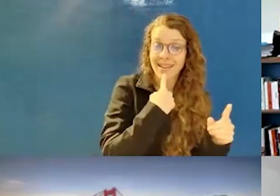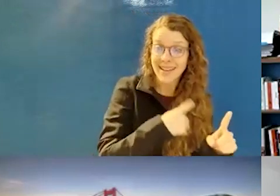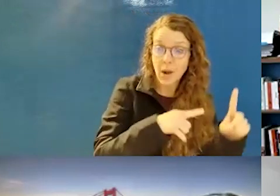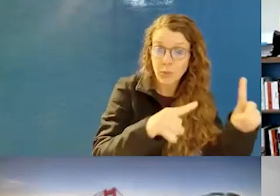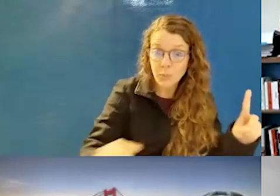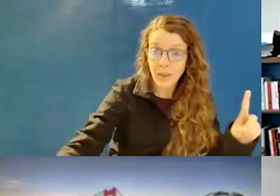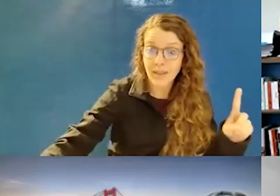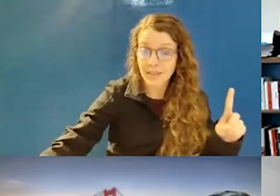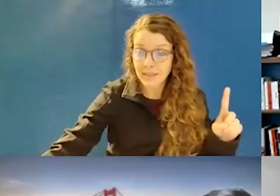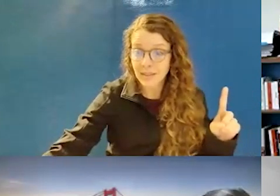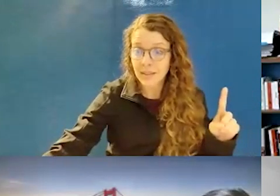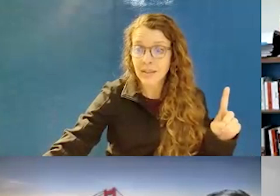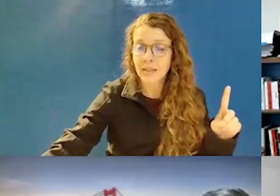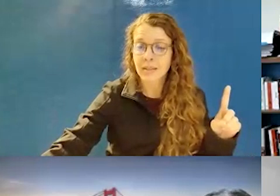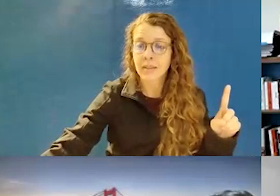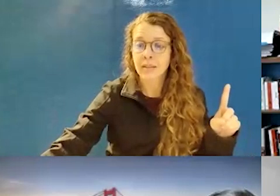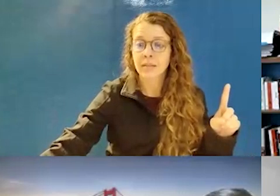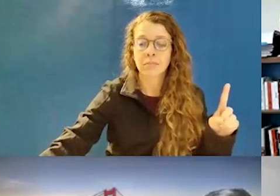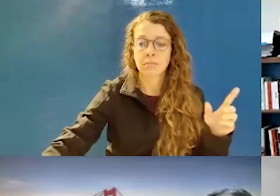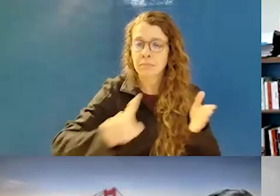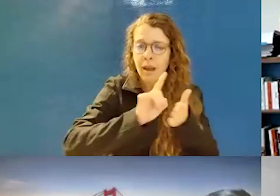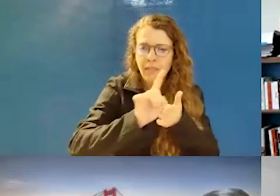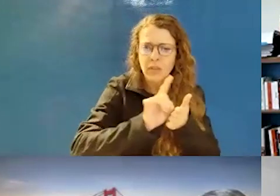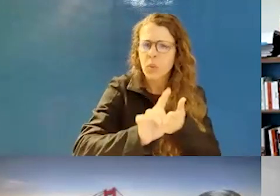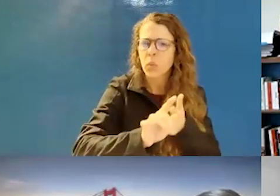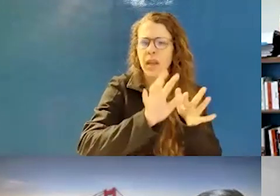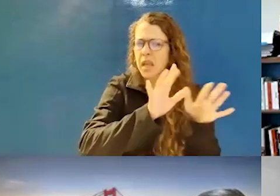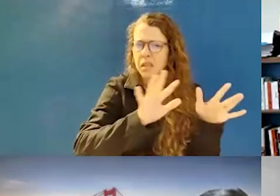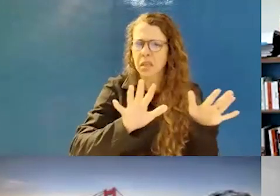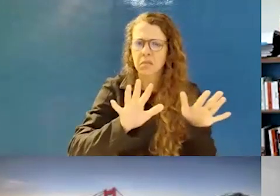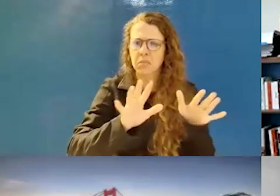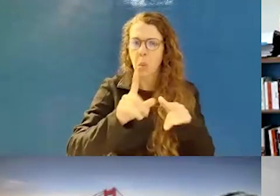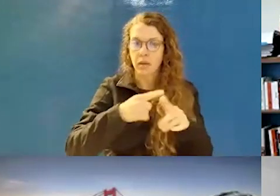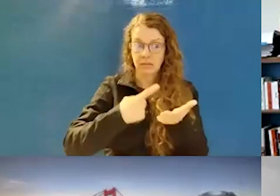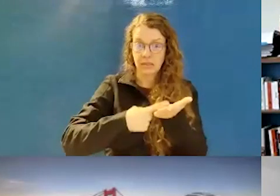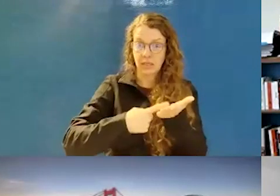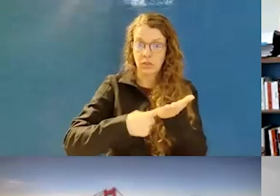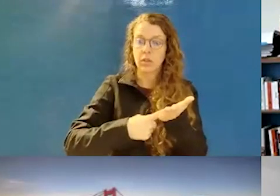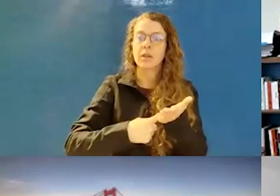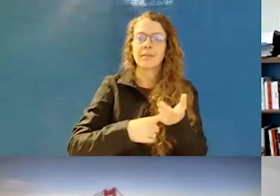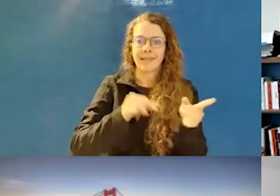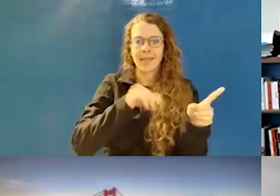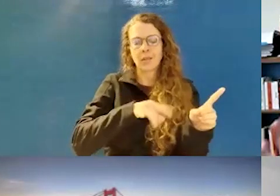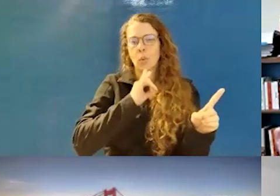and you're doing that regularly, you're doing that every week or every other week. Whenever you have your discussions, then that's really clearly.